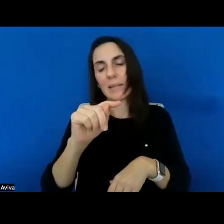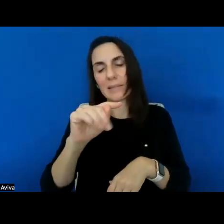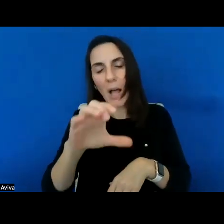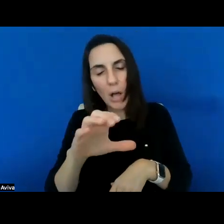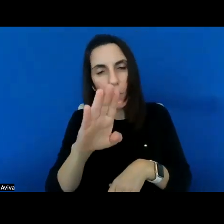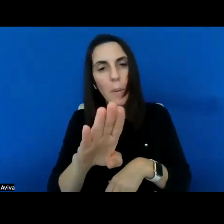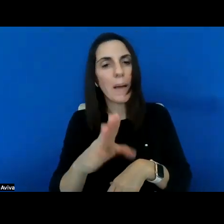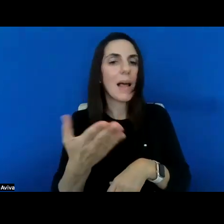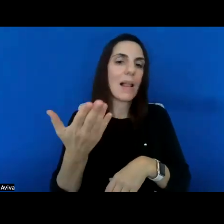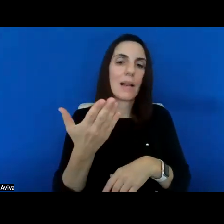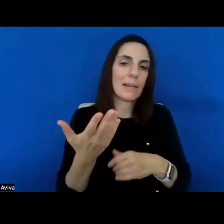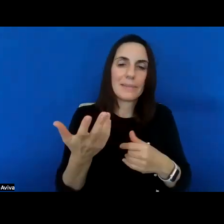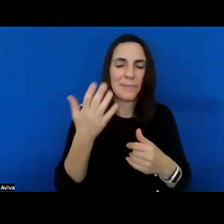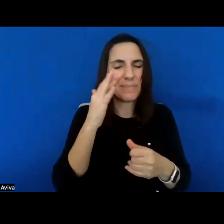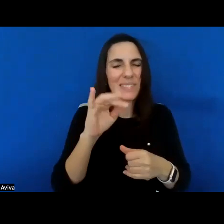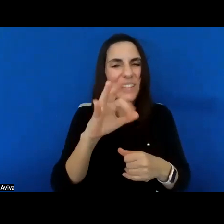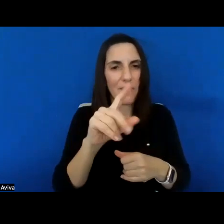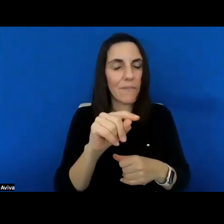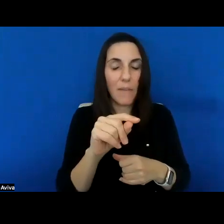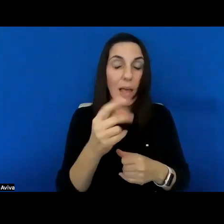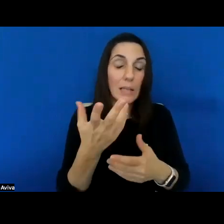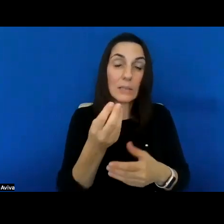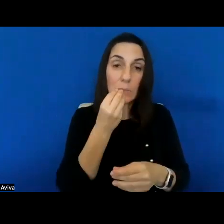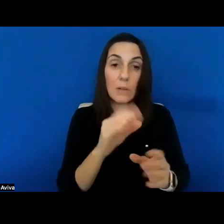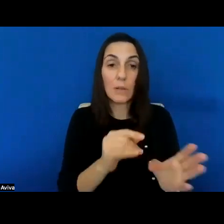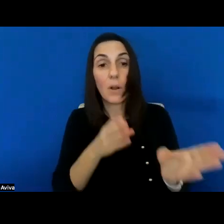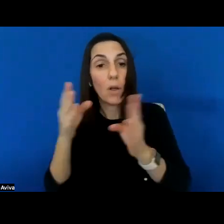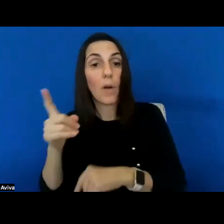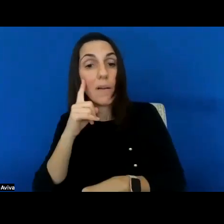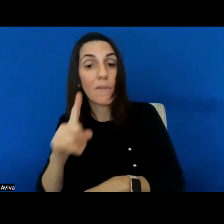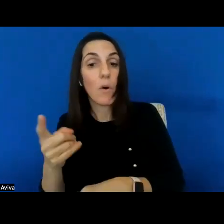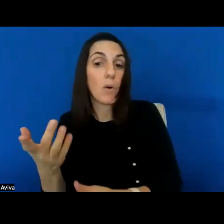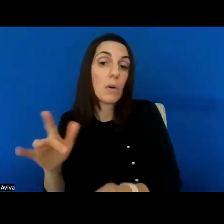11:42:06 I see. You know, digital practices, people using it to help pay for their dental